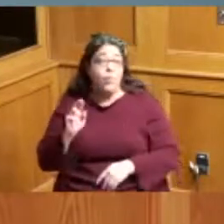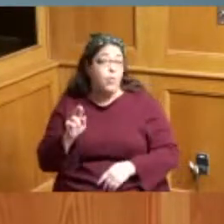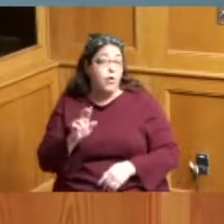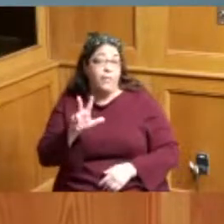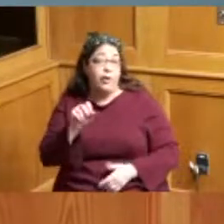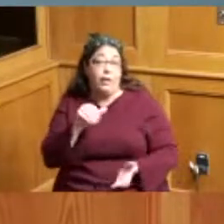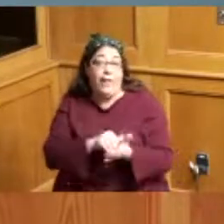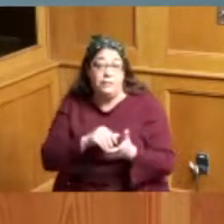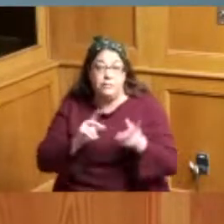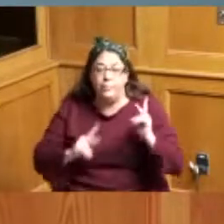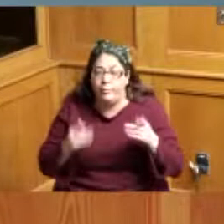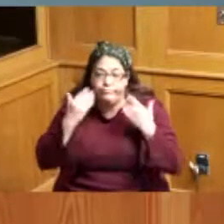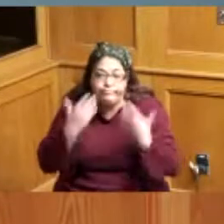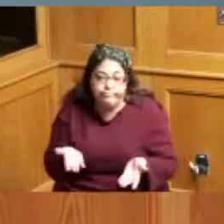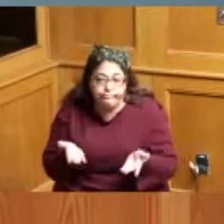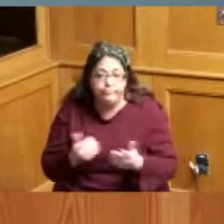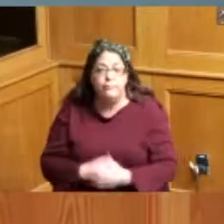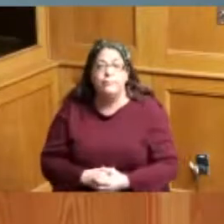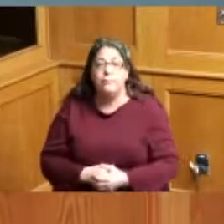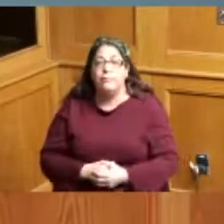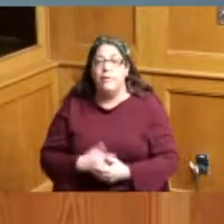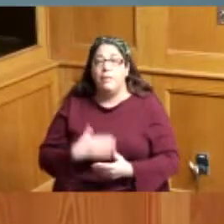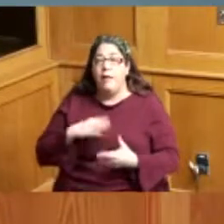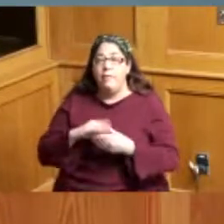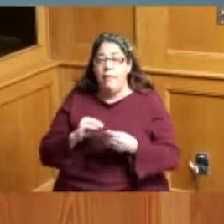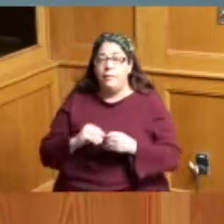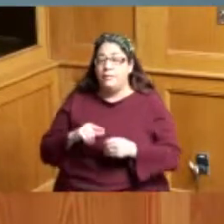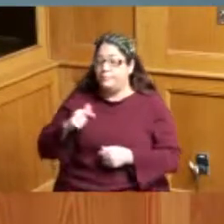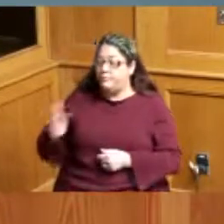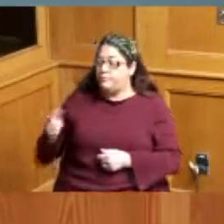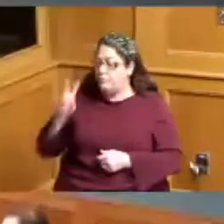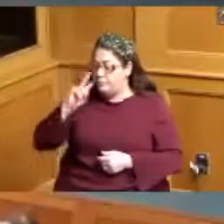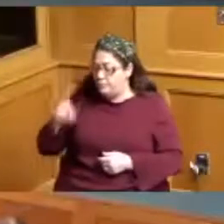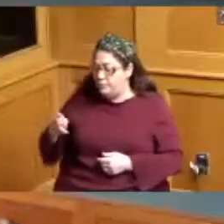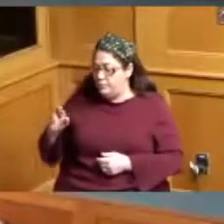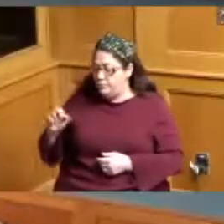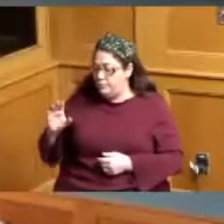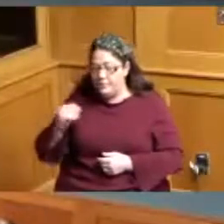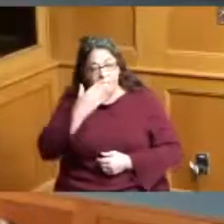so those are my comments of Vice President Reece yes thank you Madam President